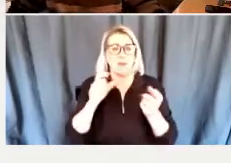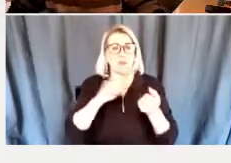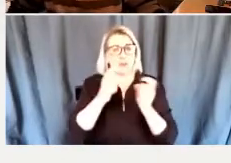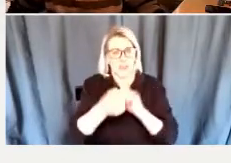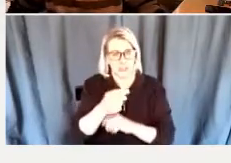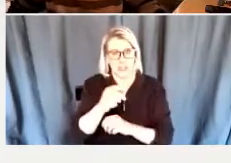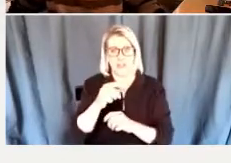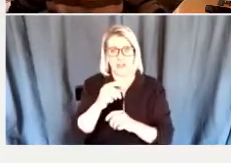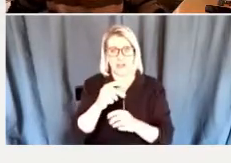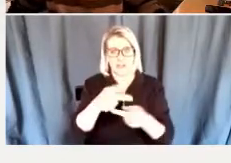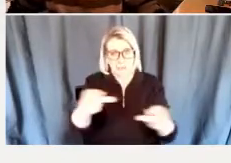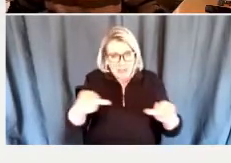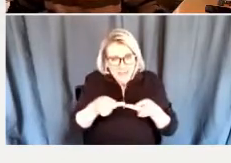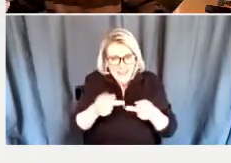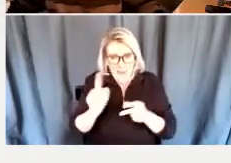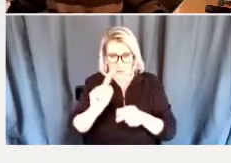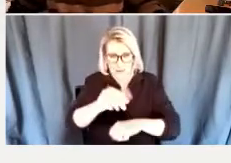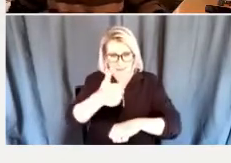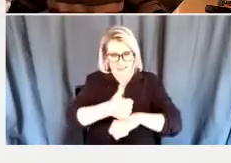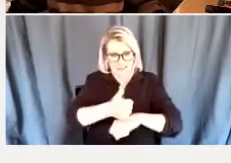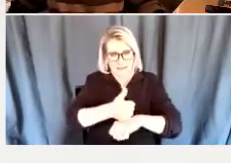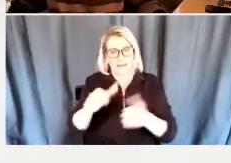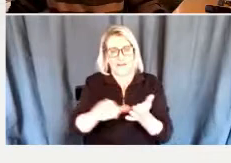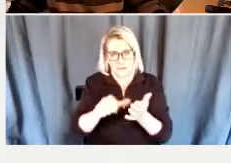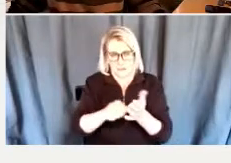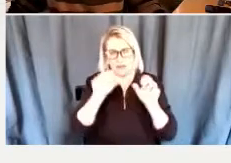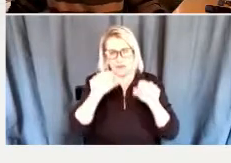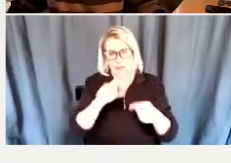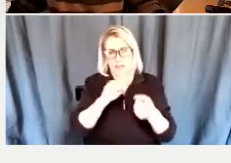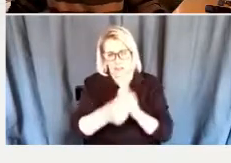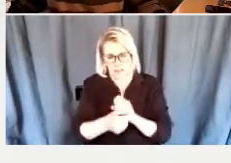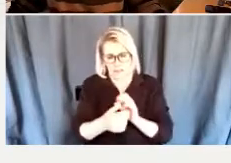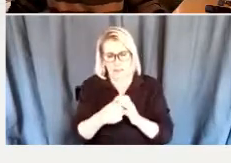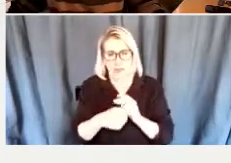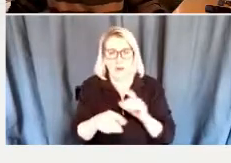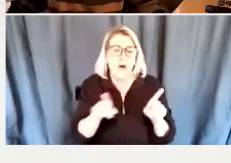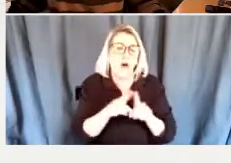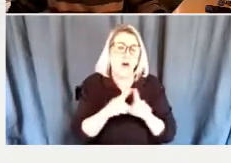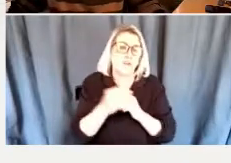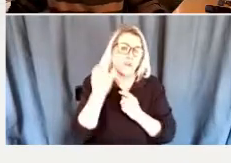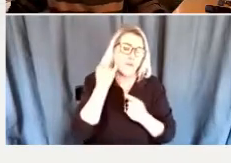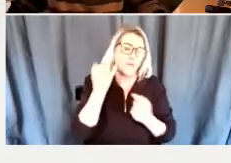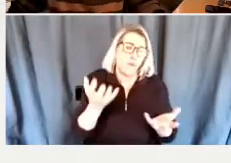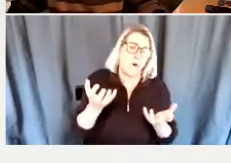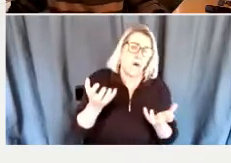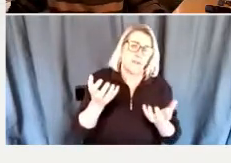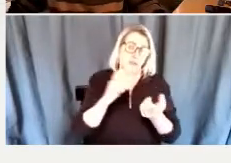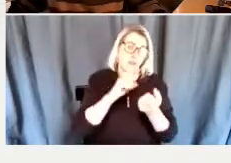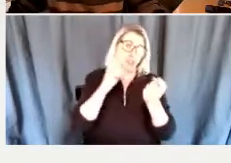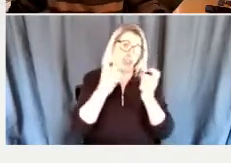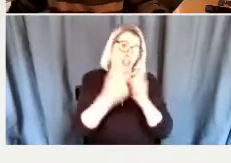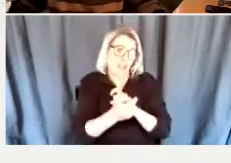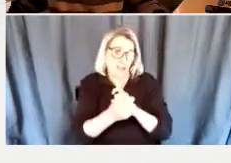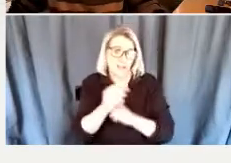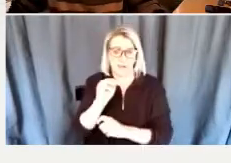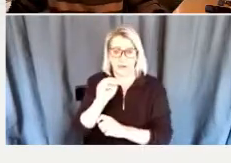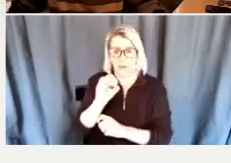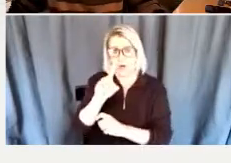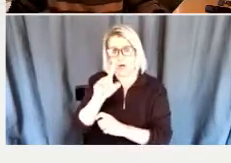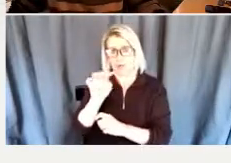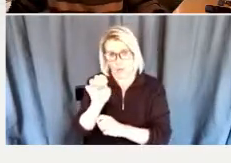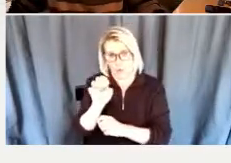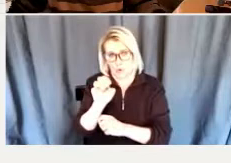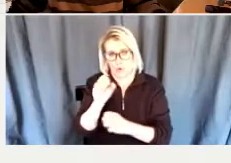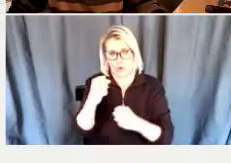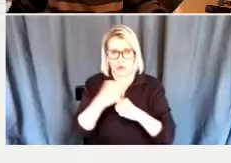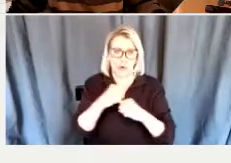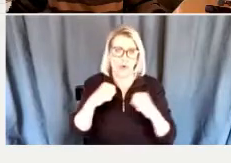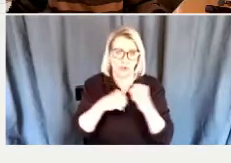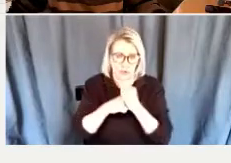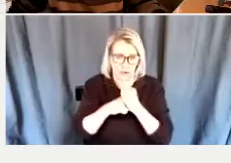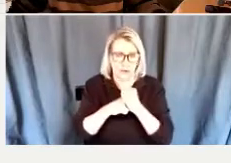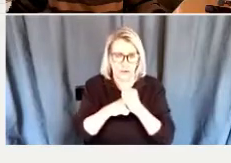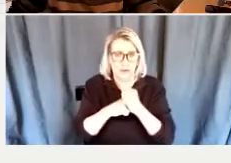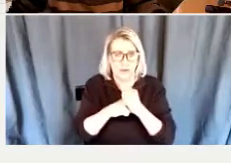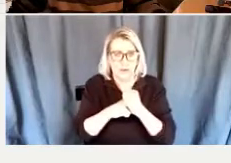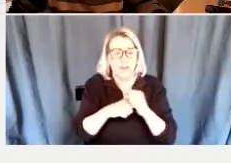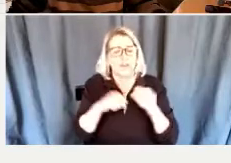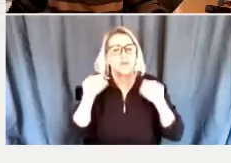and placement. Also if you want to change the module's structure, you can do so. right